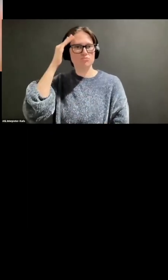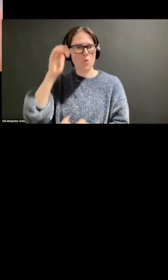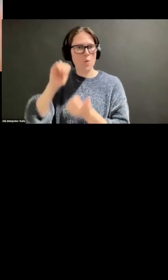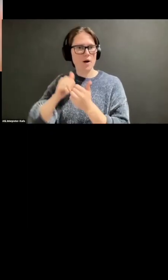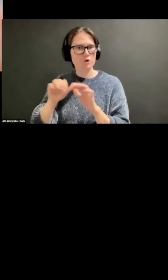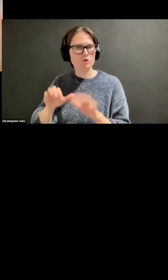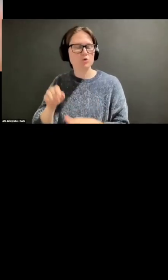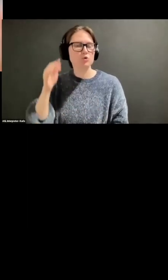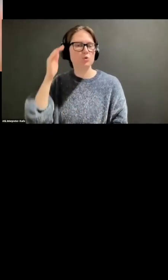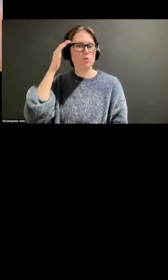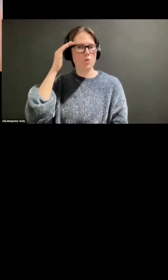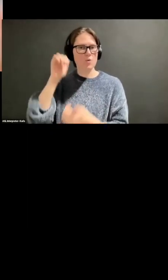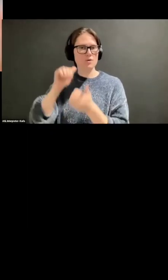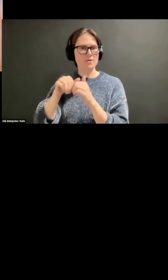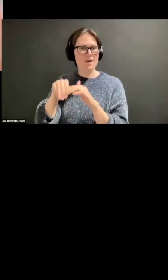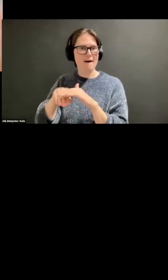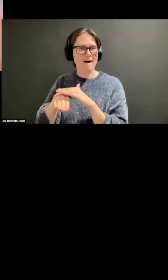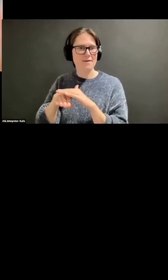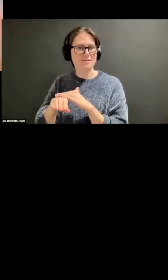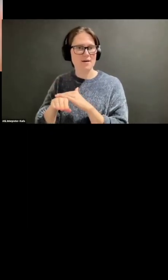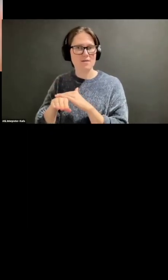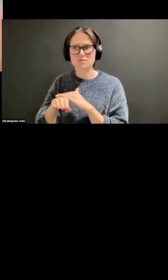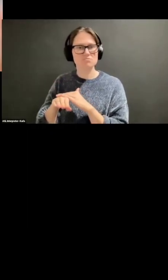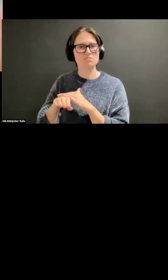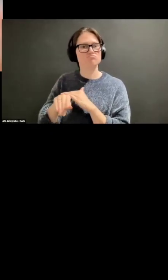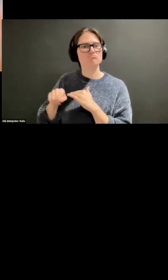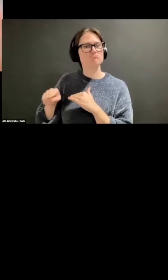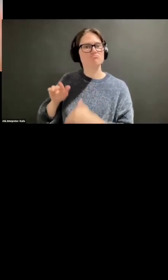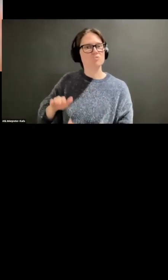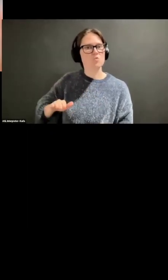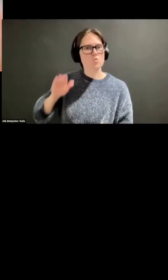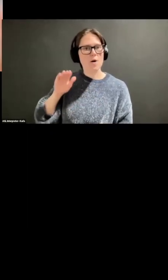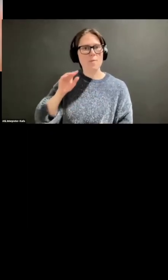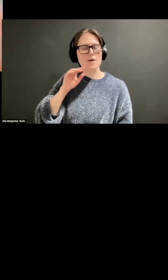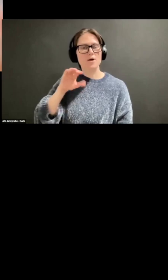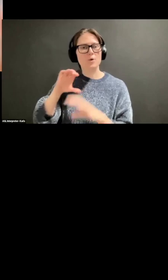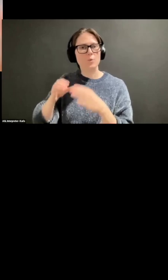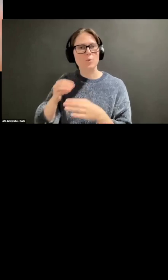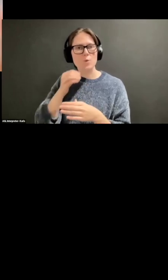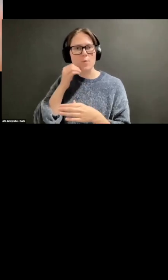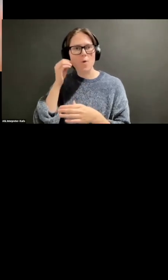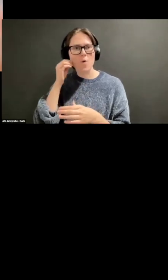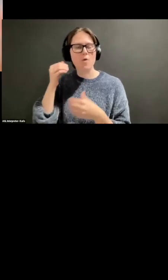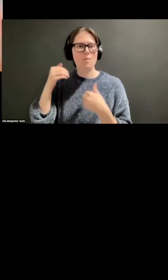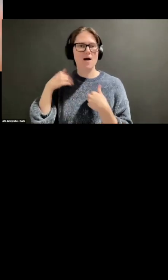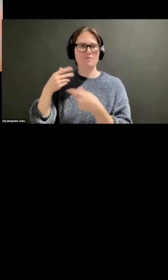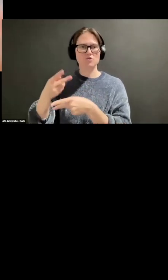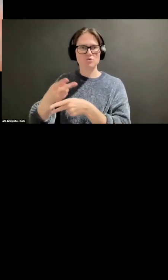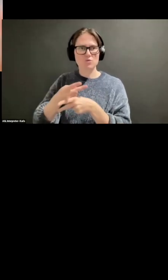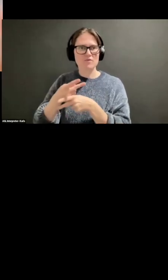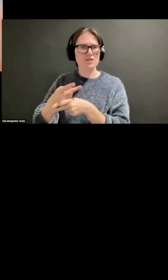because growing up in a group home or it's supervision and alarms and all of these kinds of things he